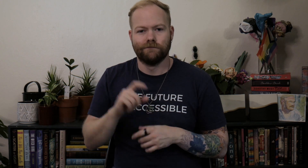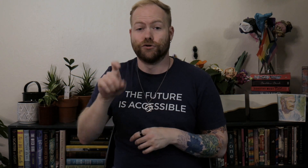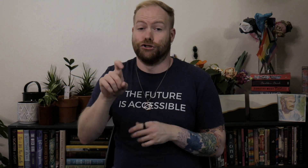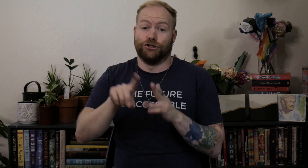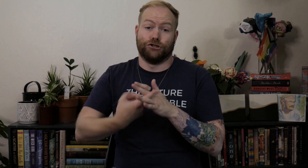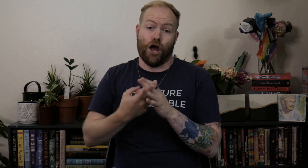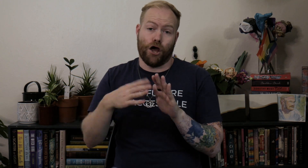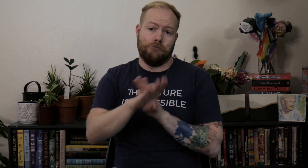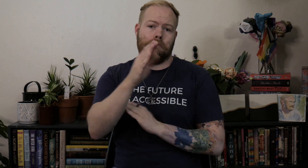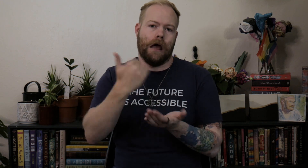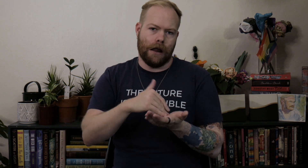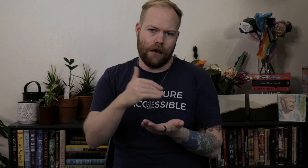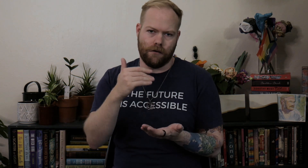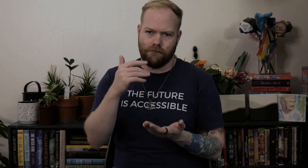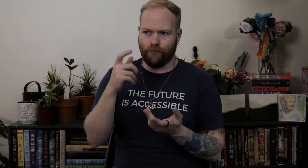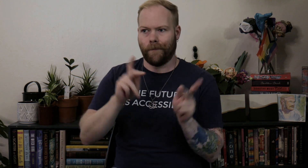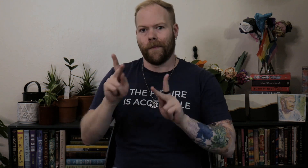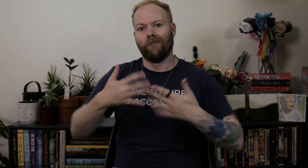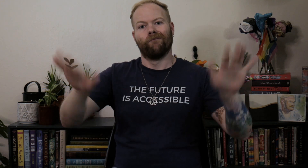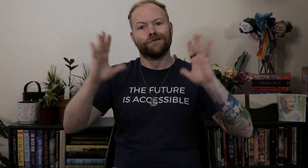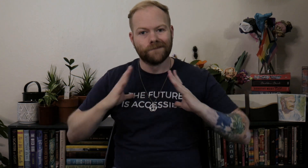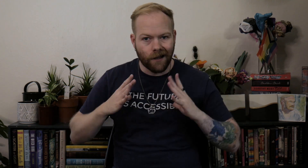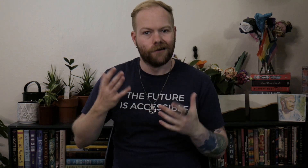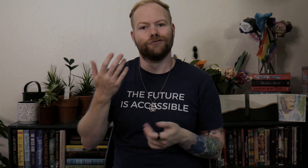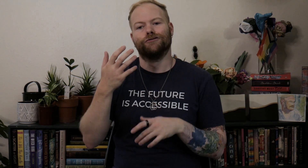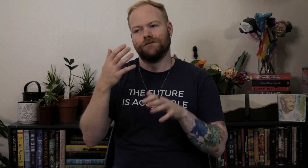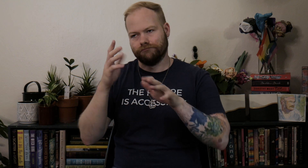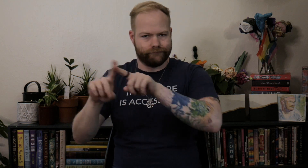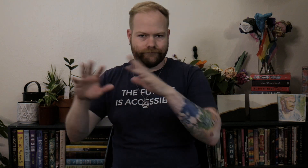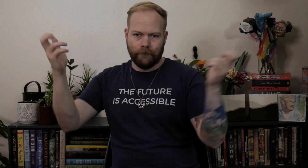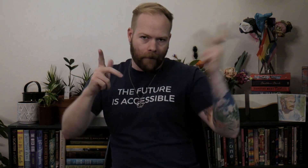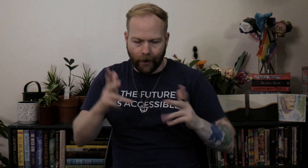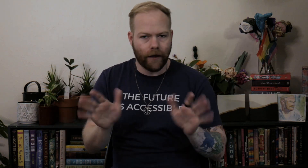and it should start picking up again once people are done with vacations and such.